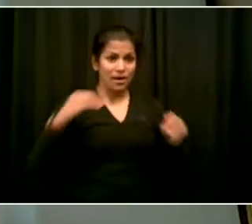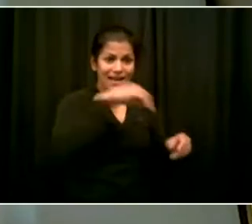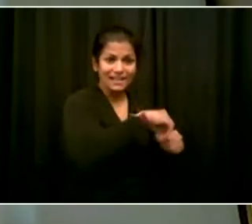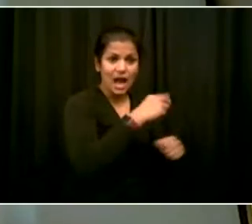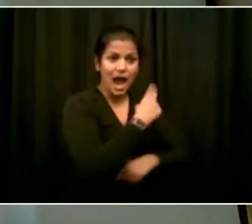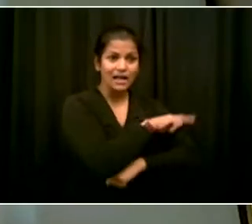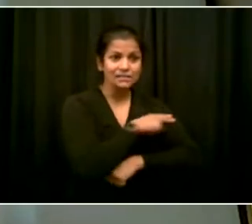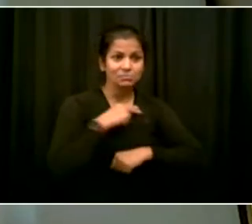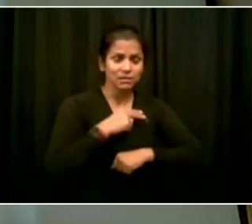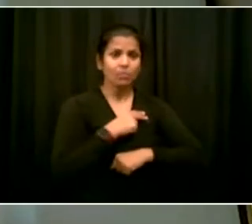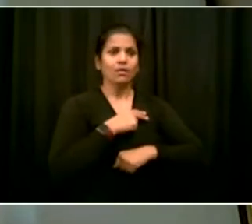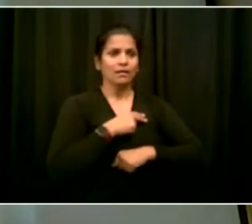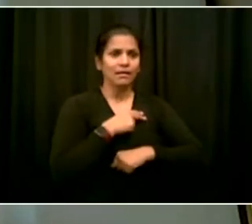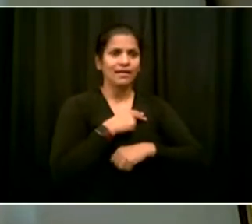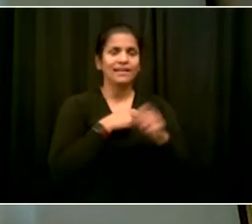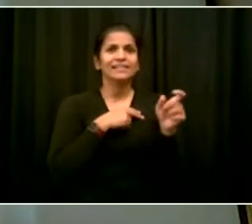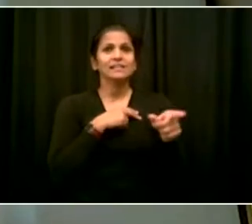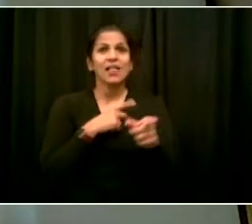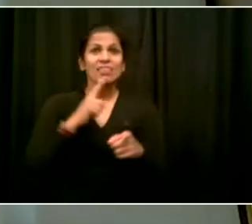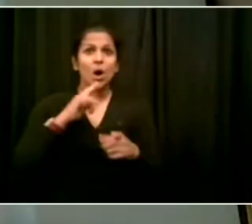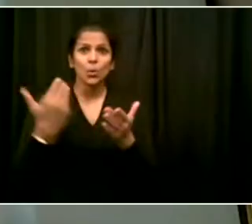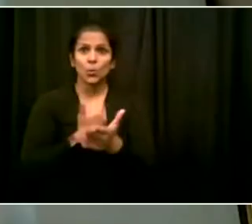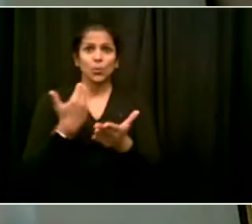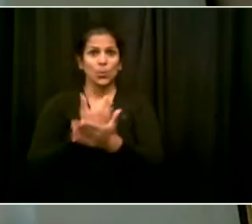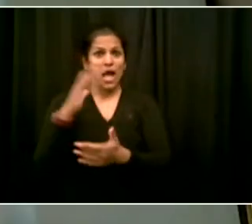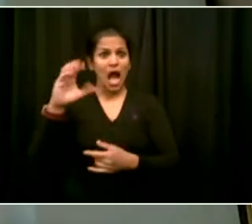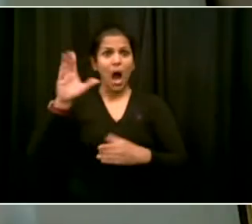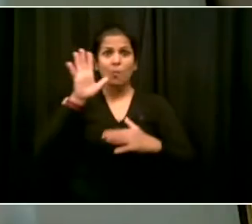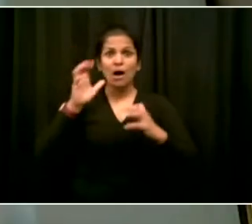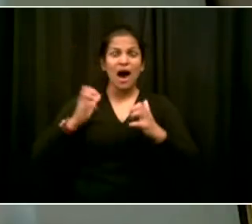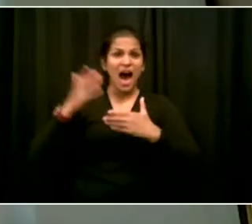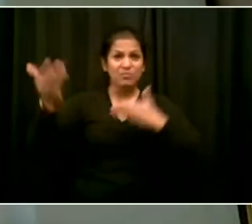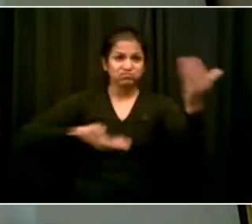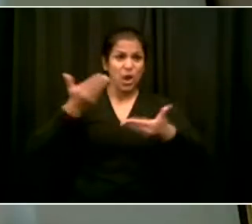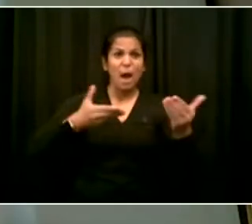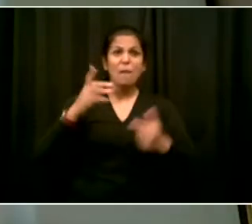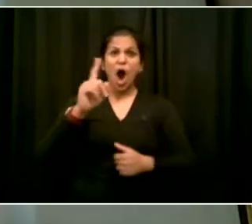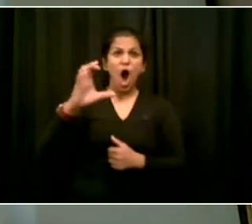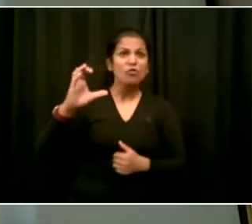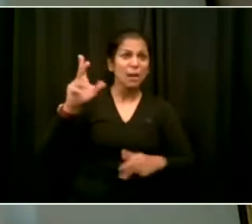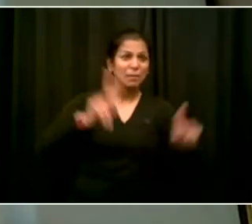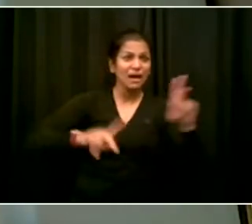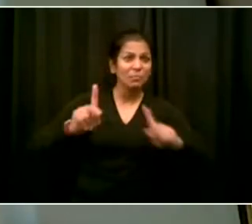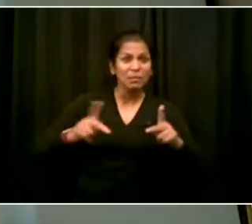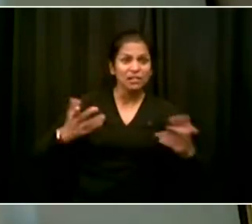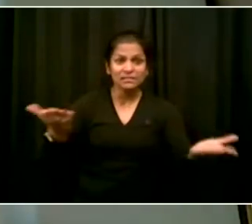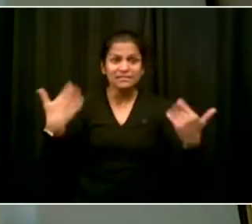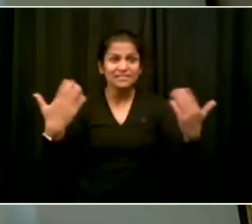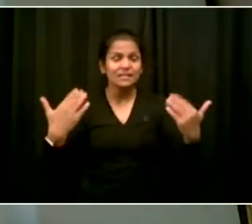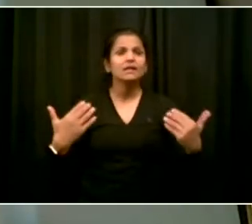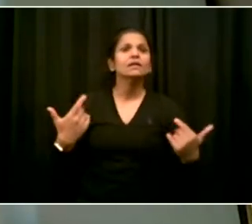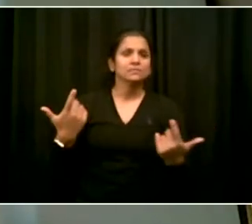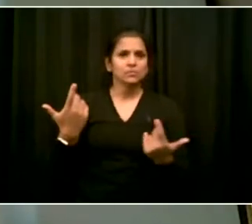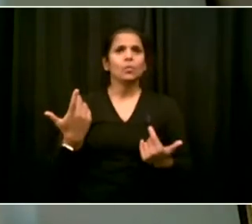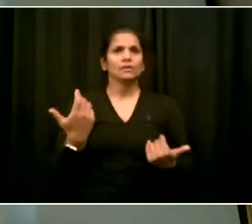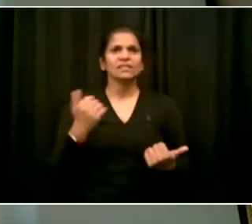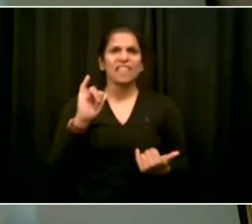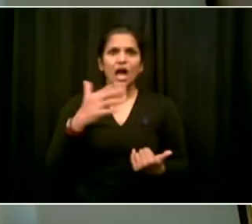COMPANY AT A MINIMUM HIGHER